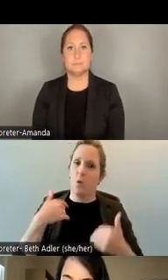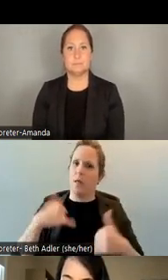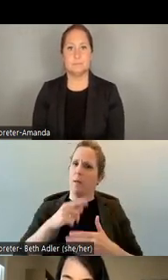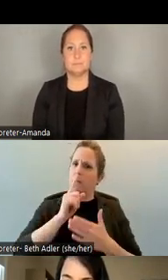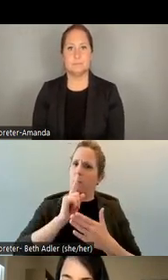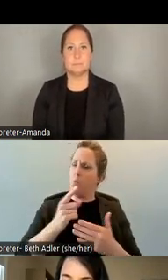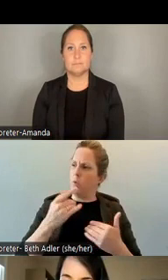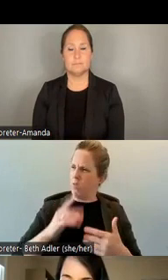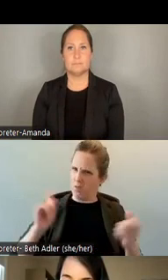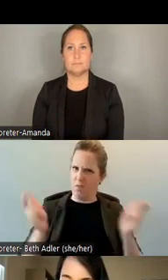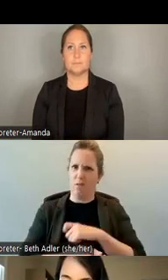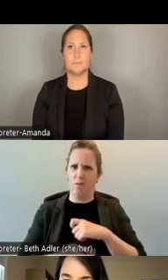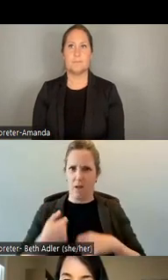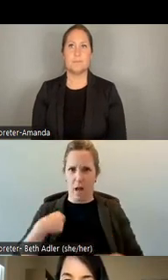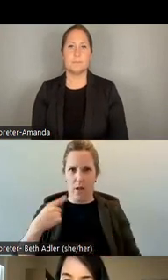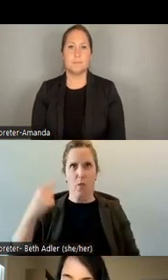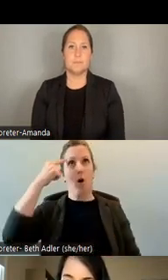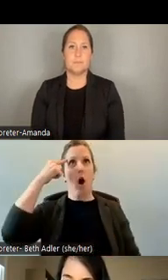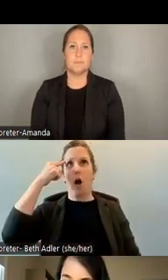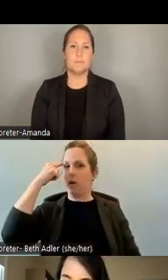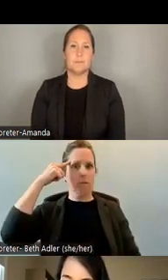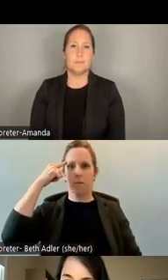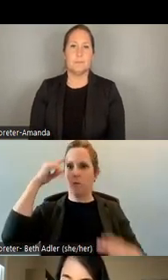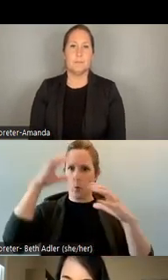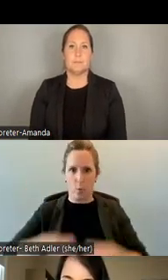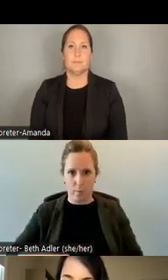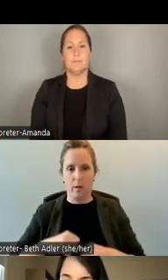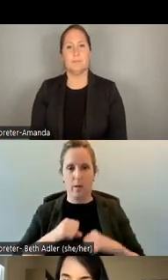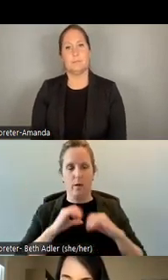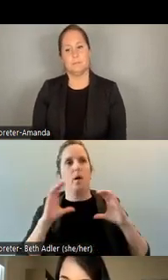experiencing homelessness and I think it really made me realize that these individuals are just